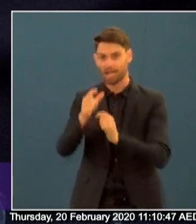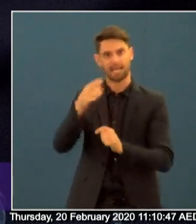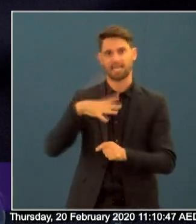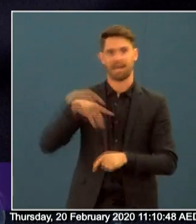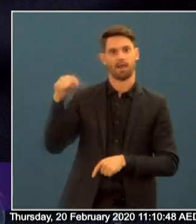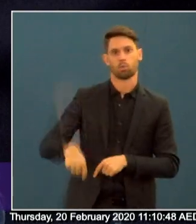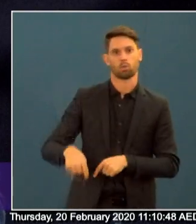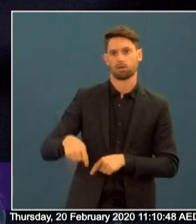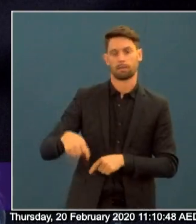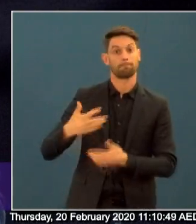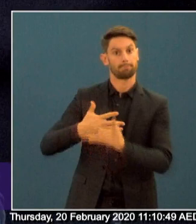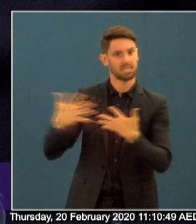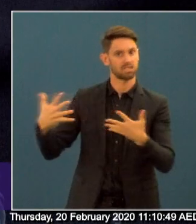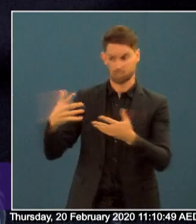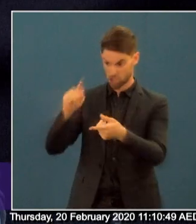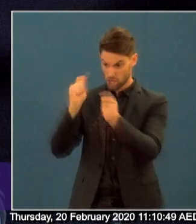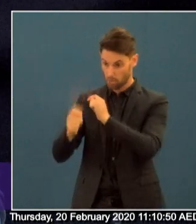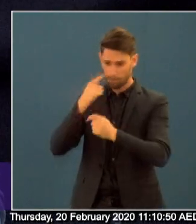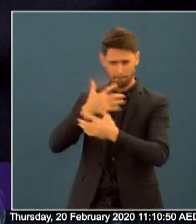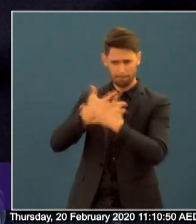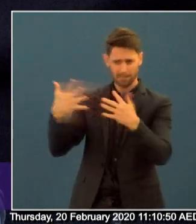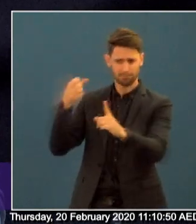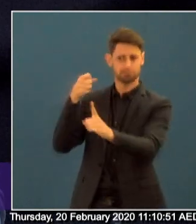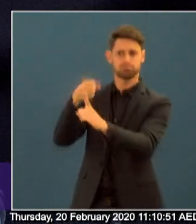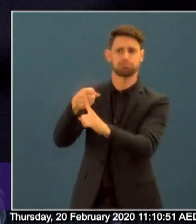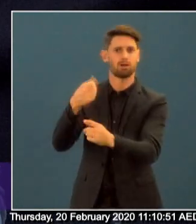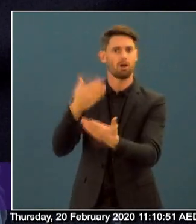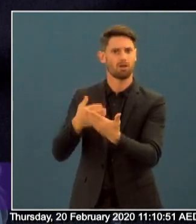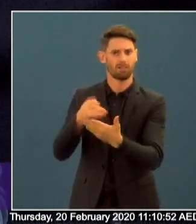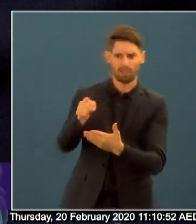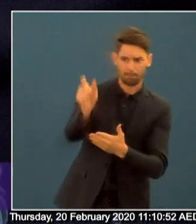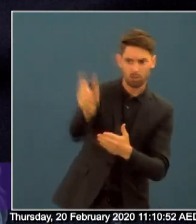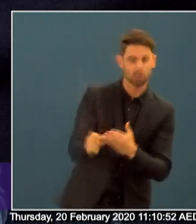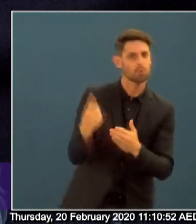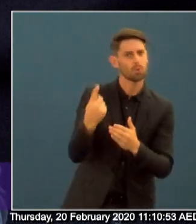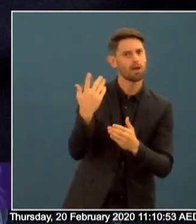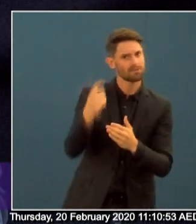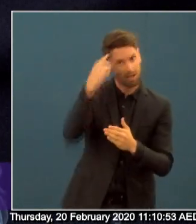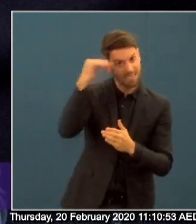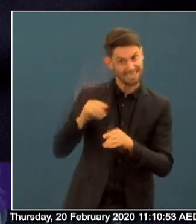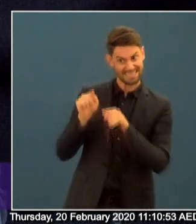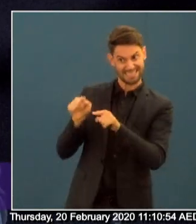that would make substantial difference. And there is evidence those are the sort of changes that are occurring